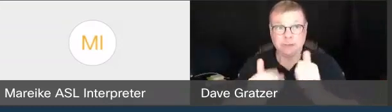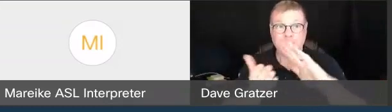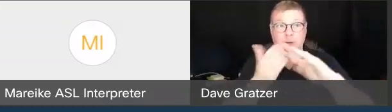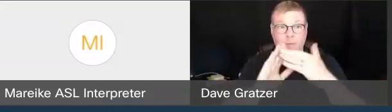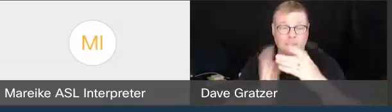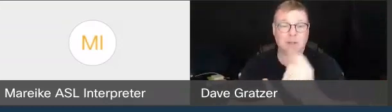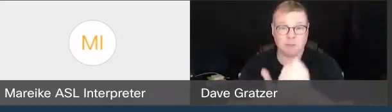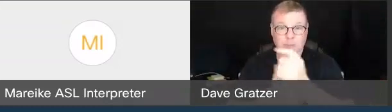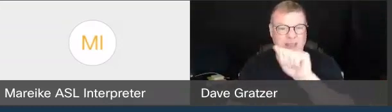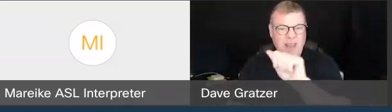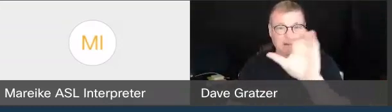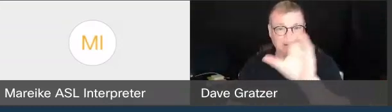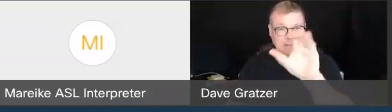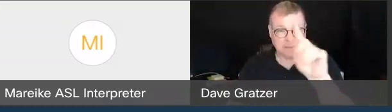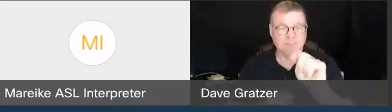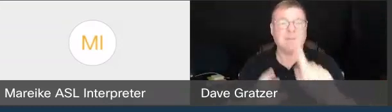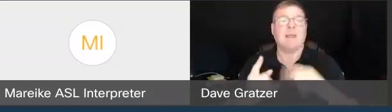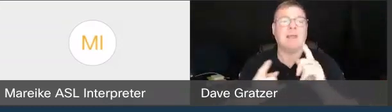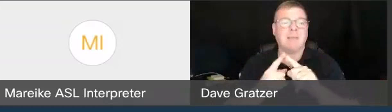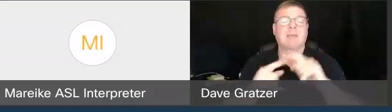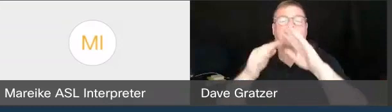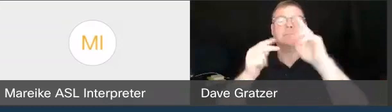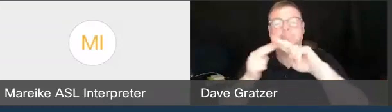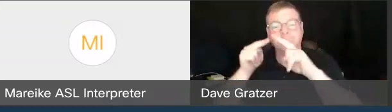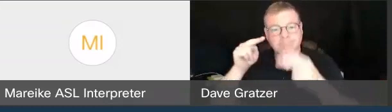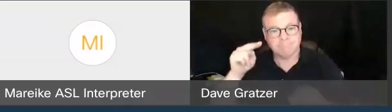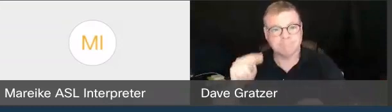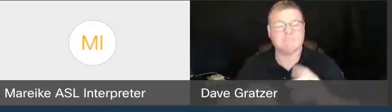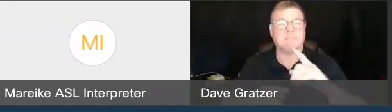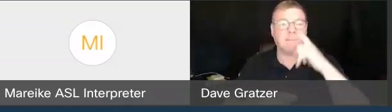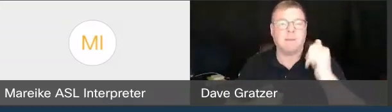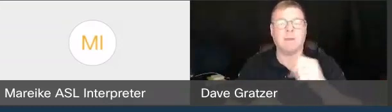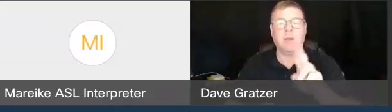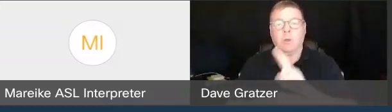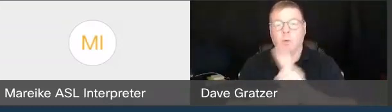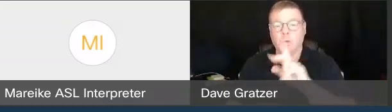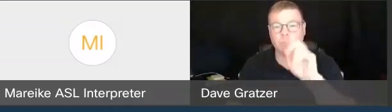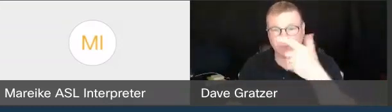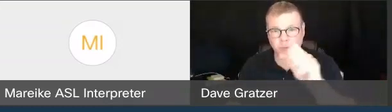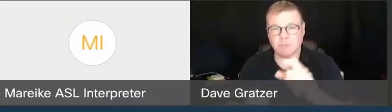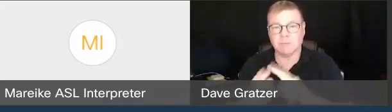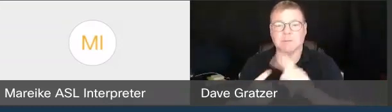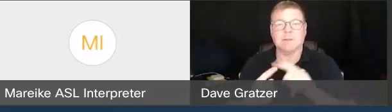with enhanced clinical competencies and components addressing substance use physical health housing,